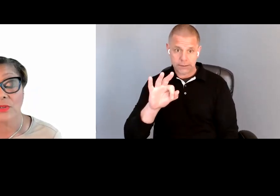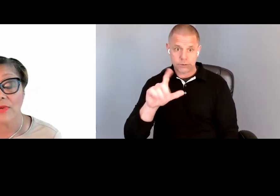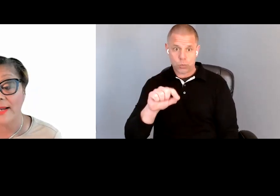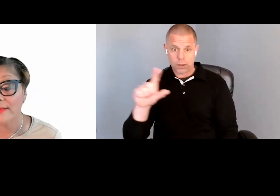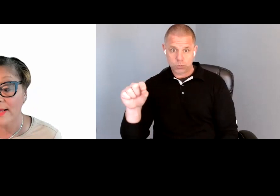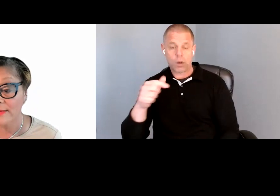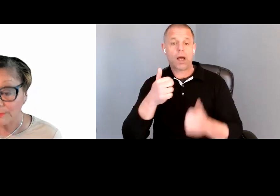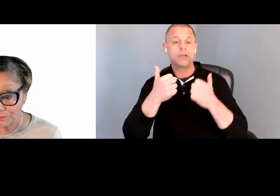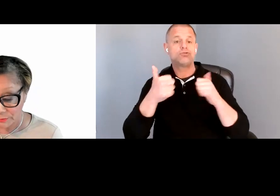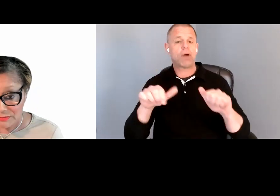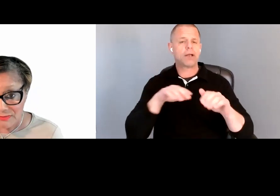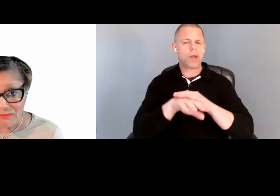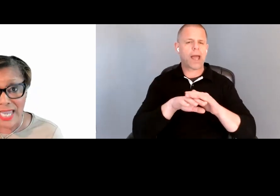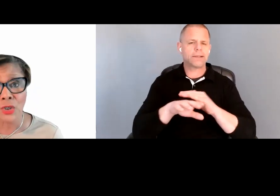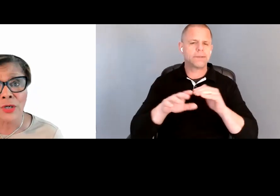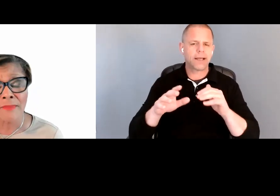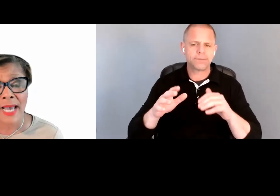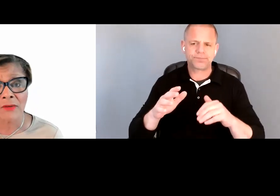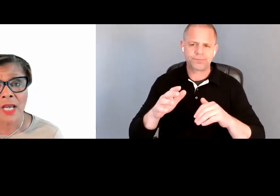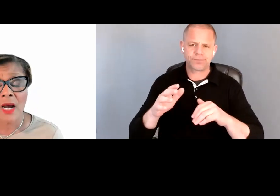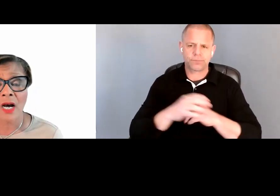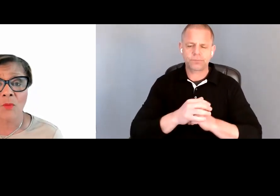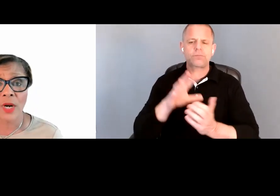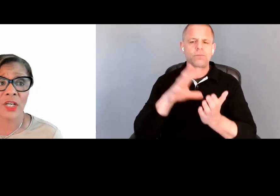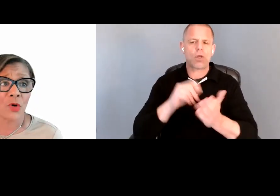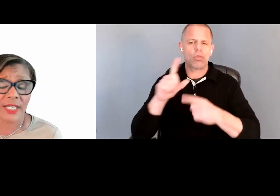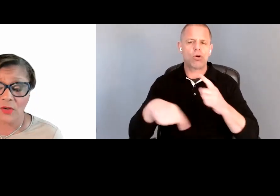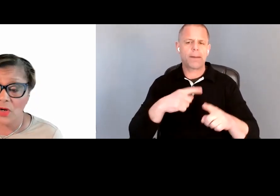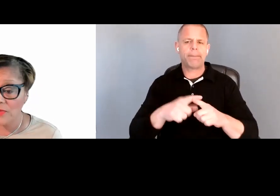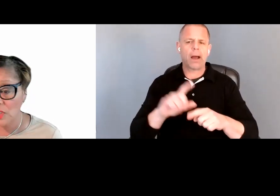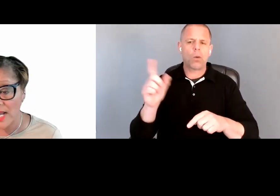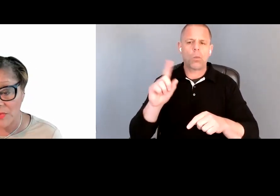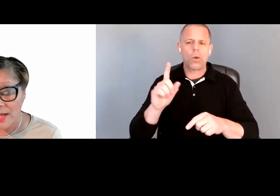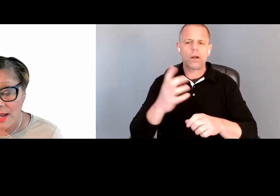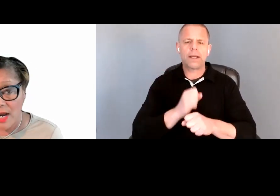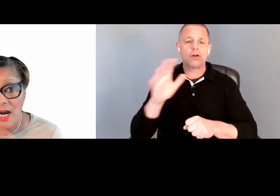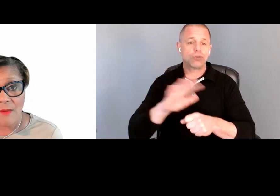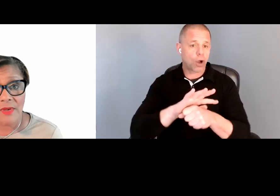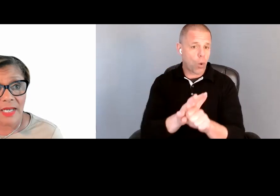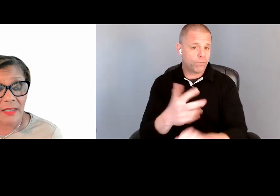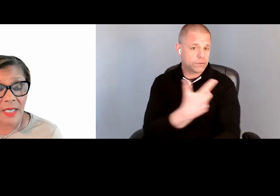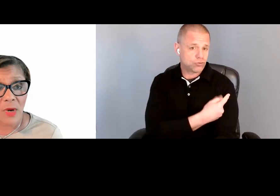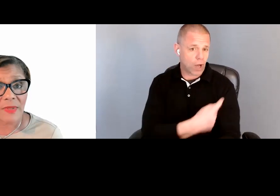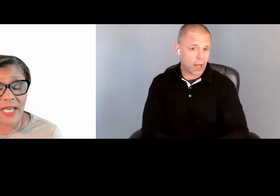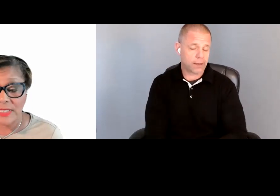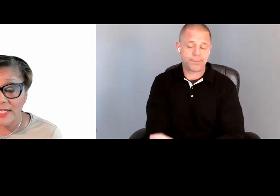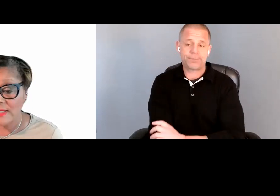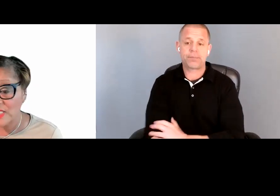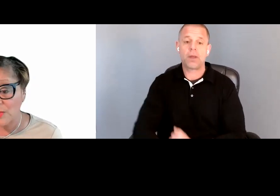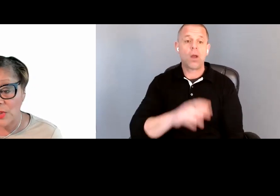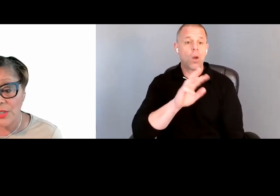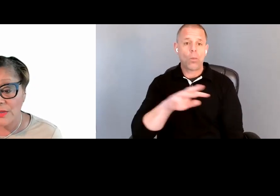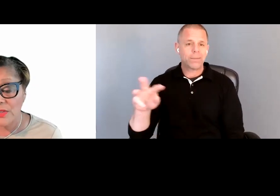to access and learn about where to go to get her COVID shot. The website was inaccessible to her.